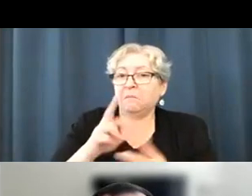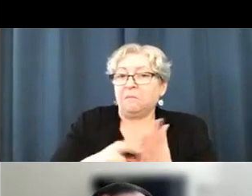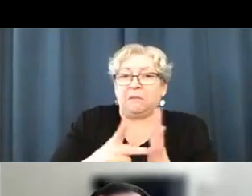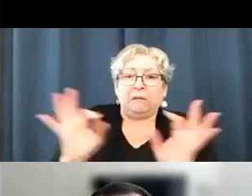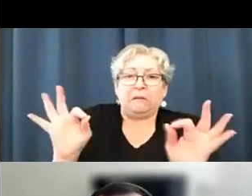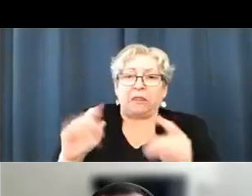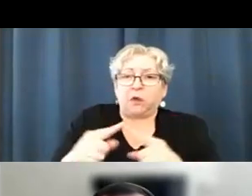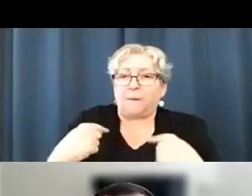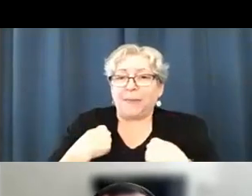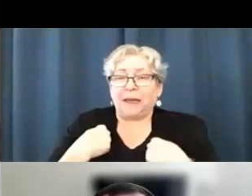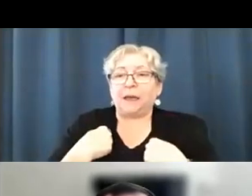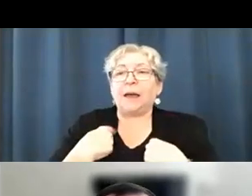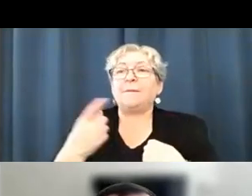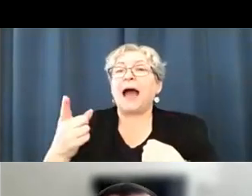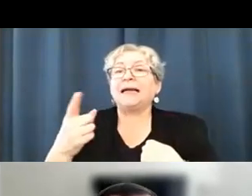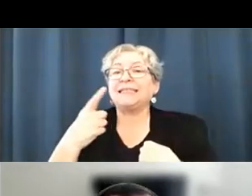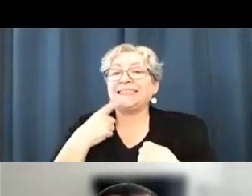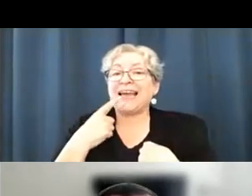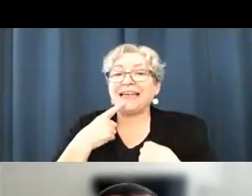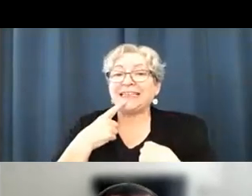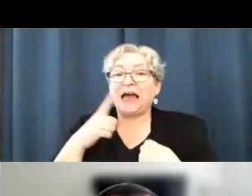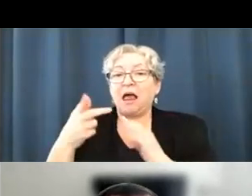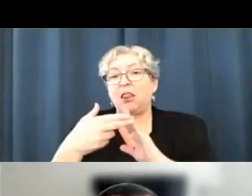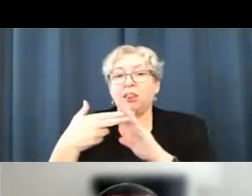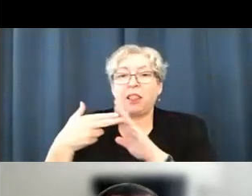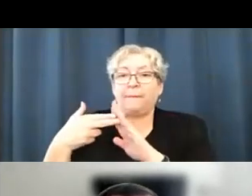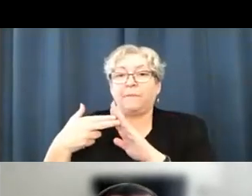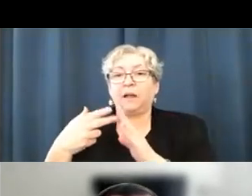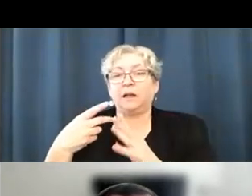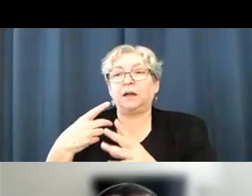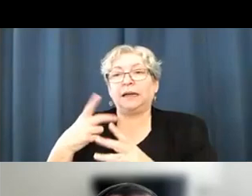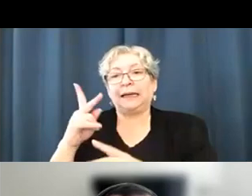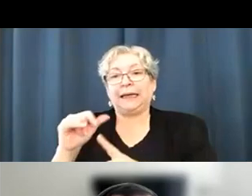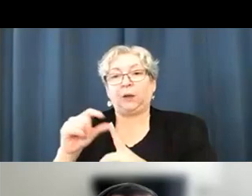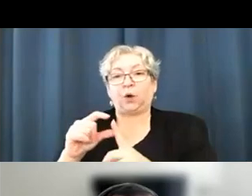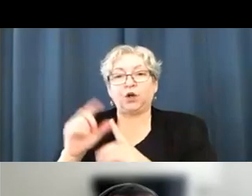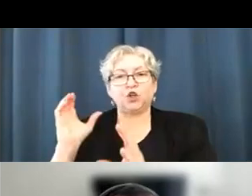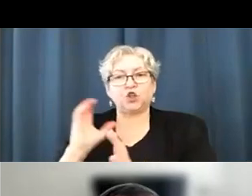But if it has a label associated keyword search in there,